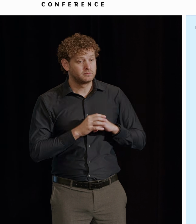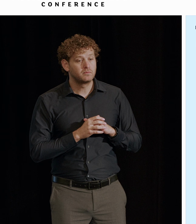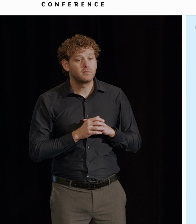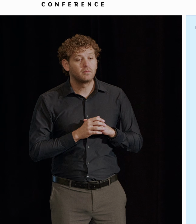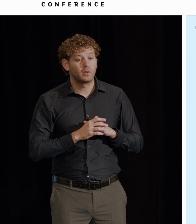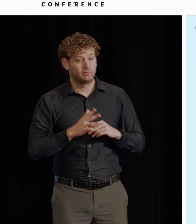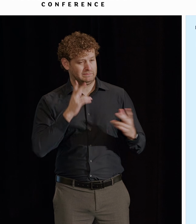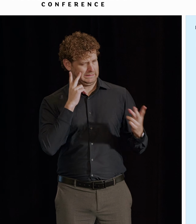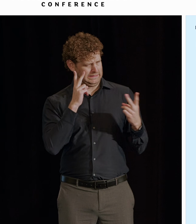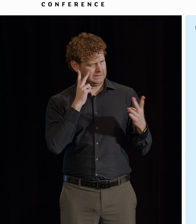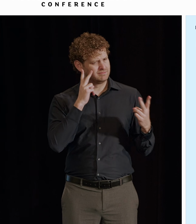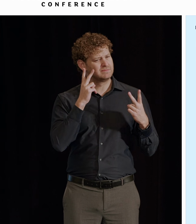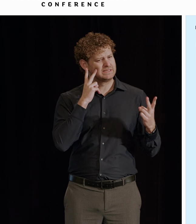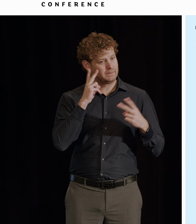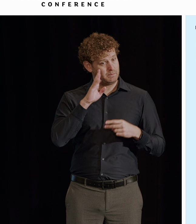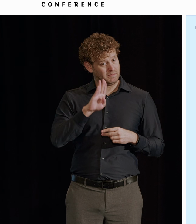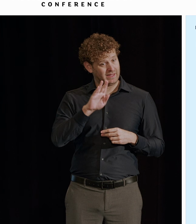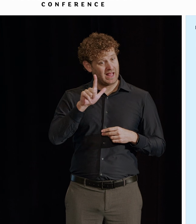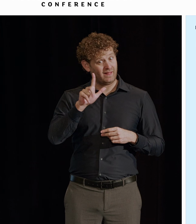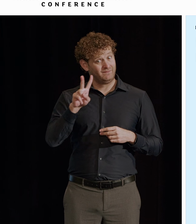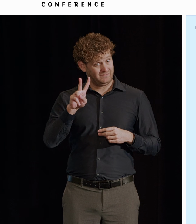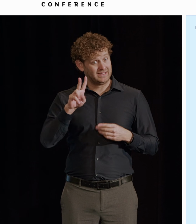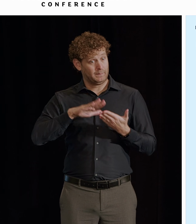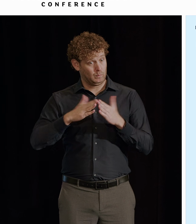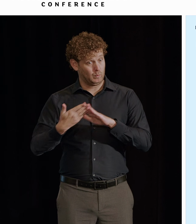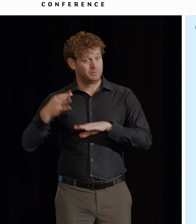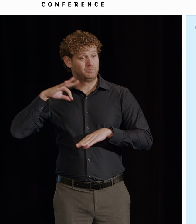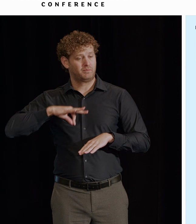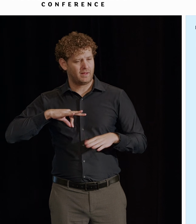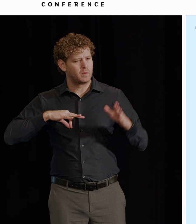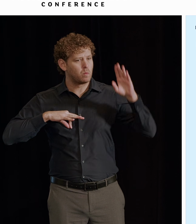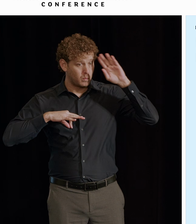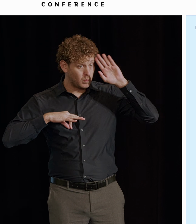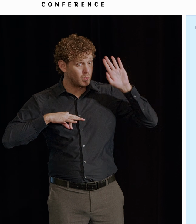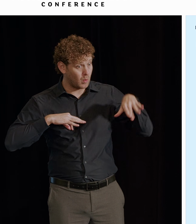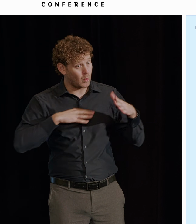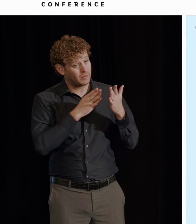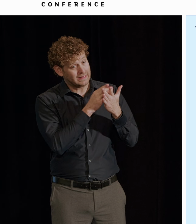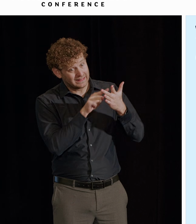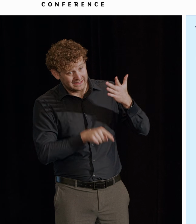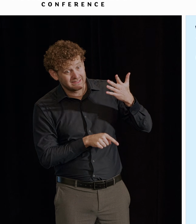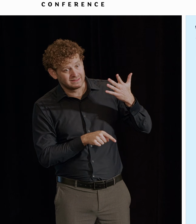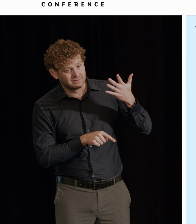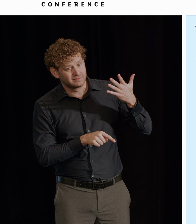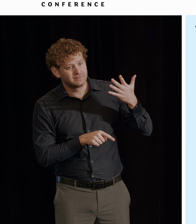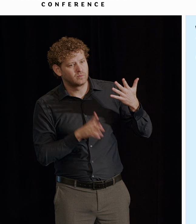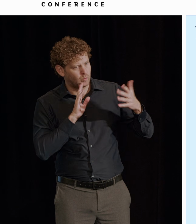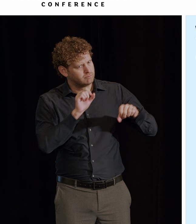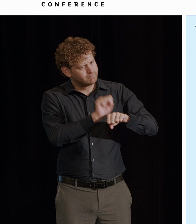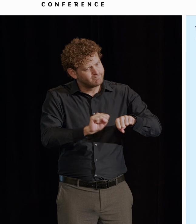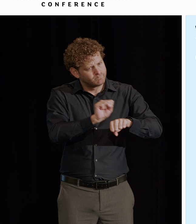but we do see all of the other cohorts as well.